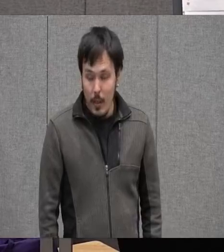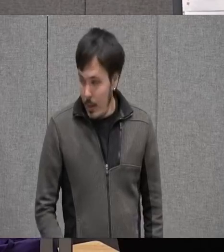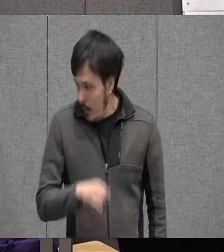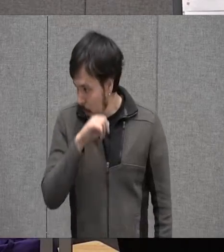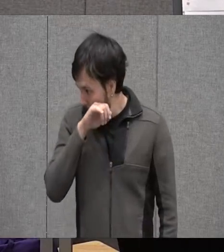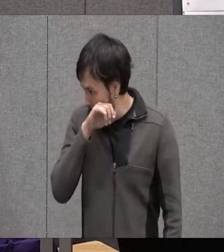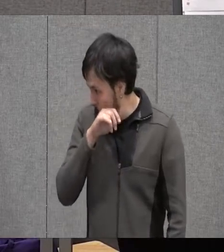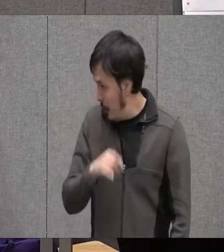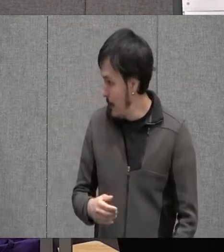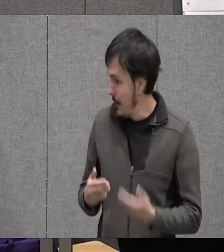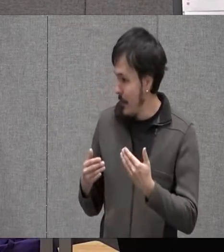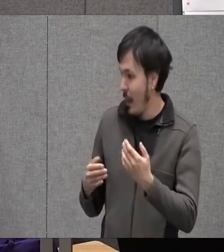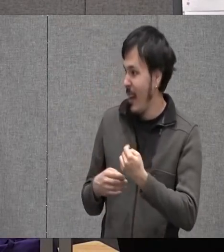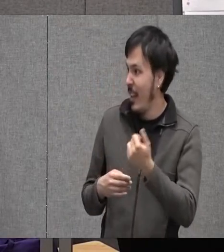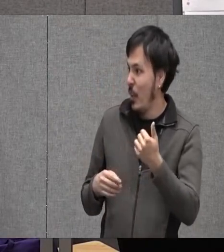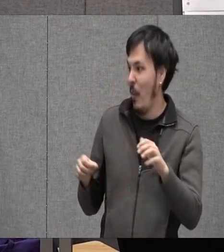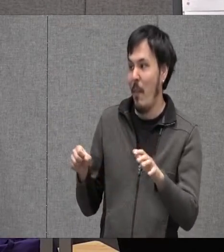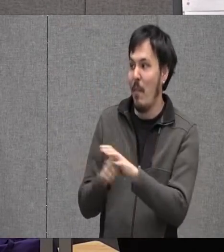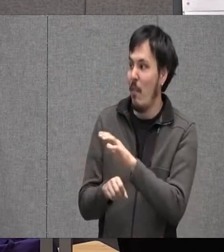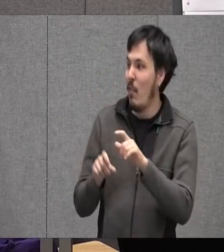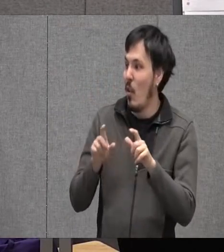Let's get rid of this whole row right here now.